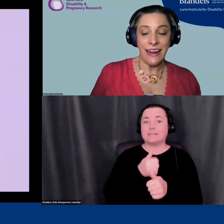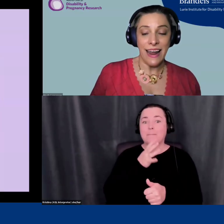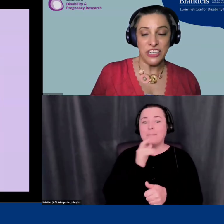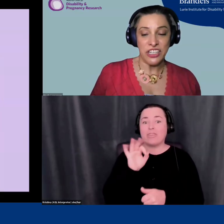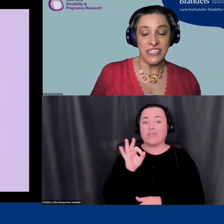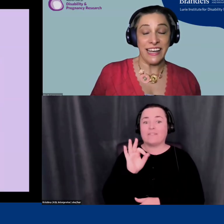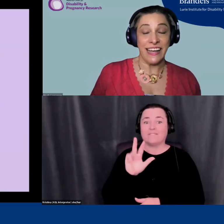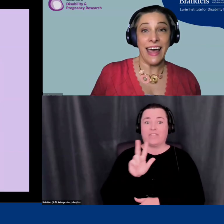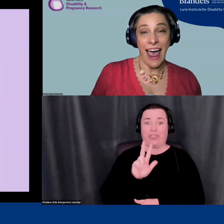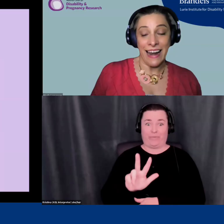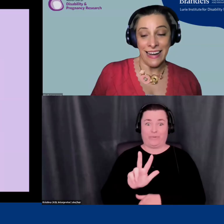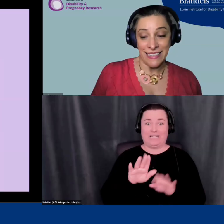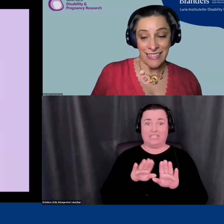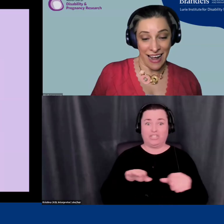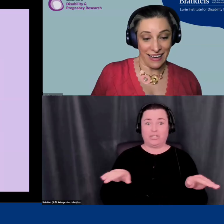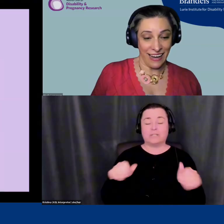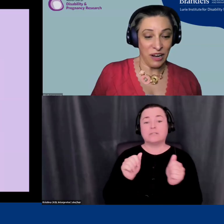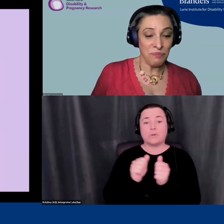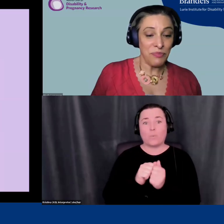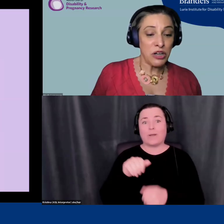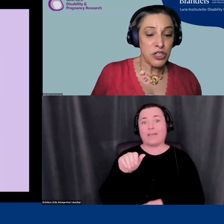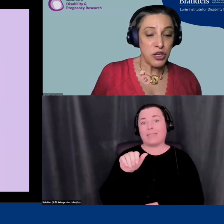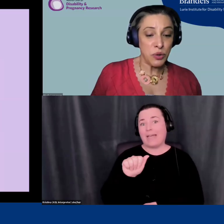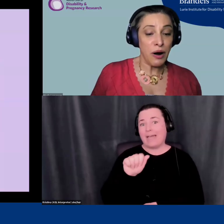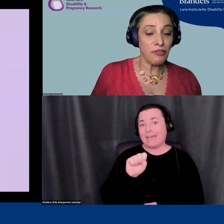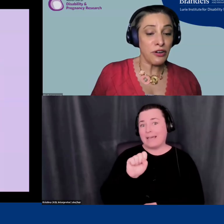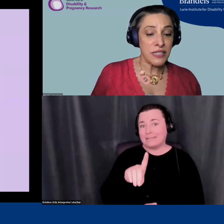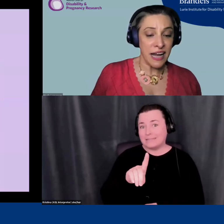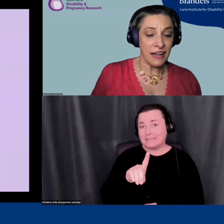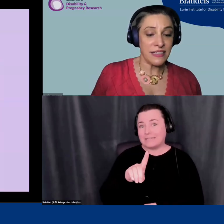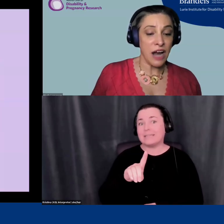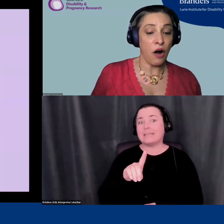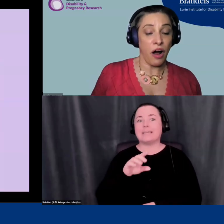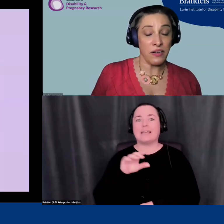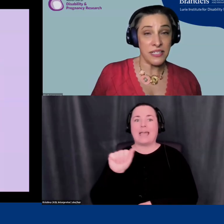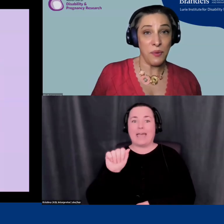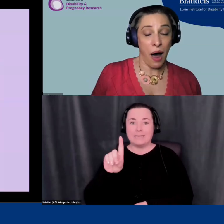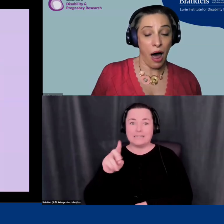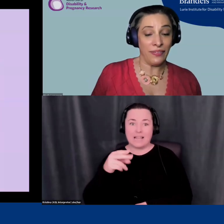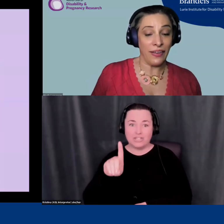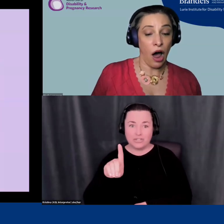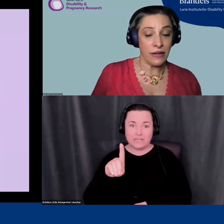ADHD, and anxiety. Two of her sons are also on the